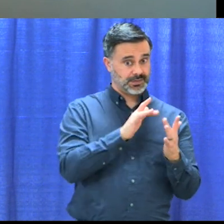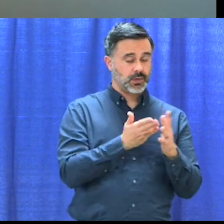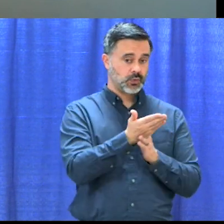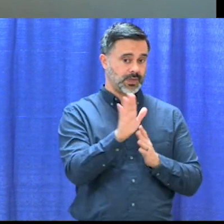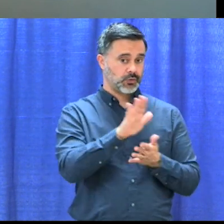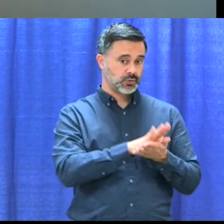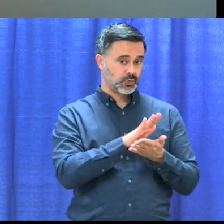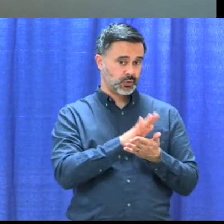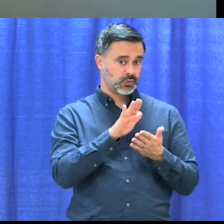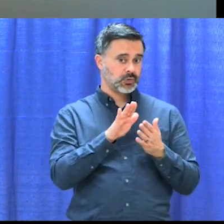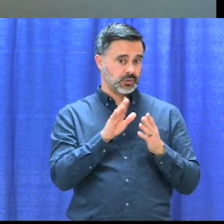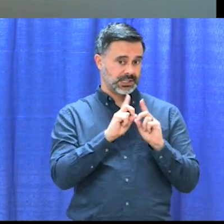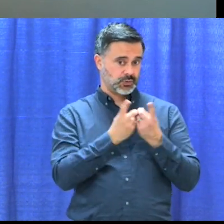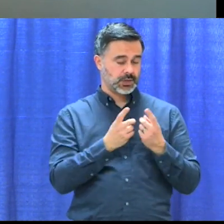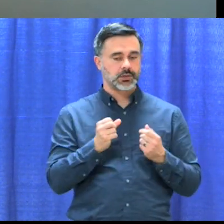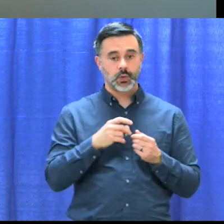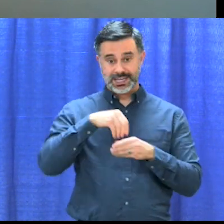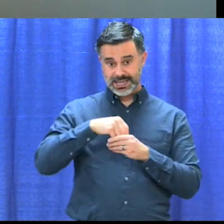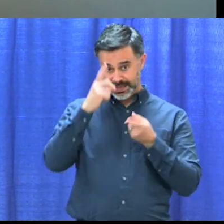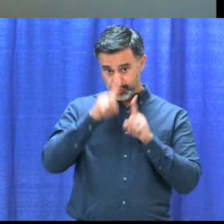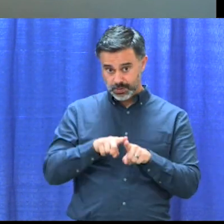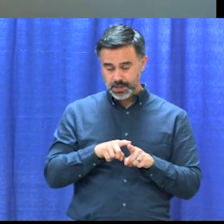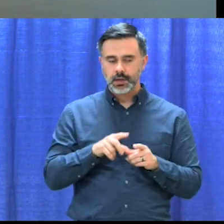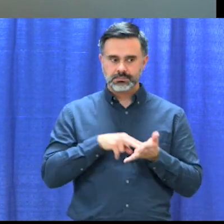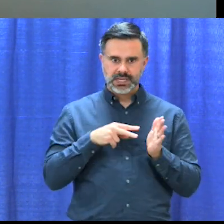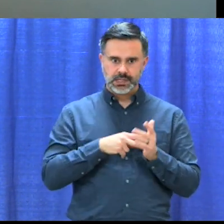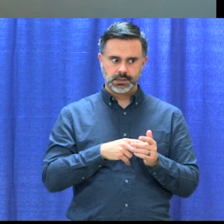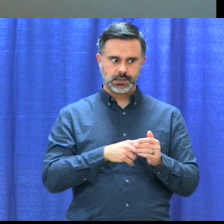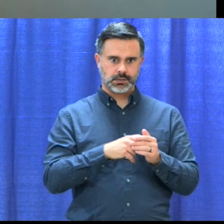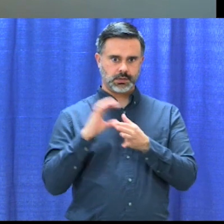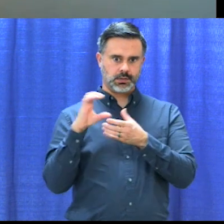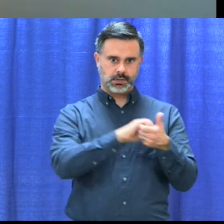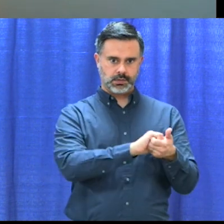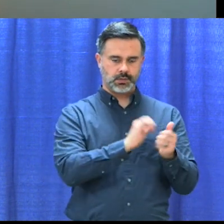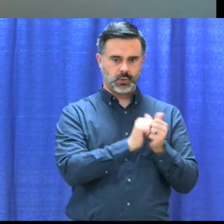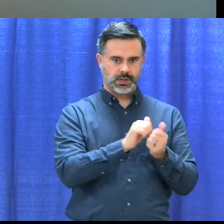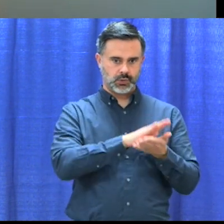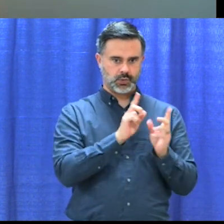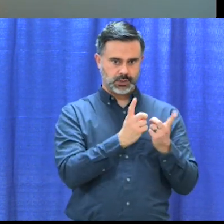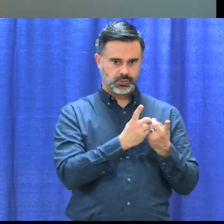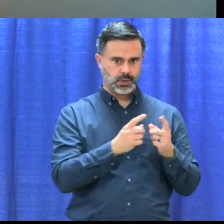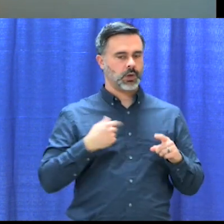So given that the agreement is with the school district we are not requiring any social security